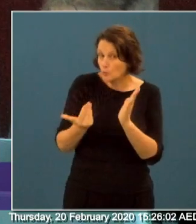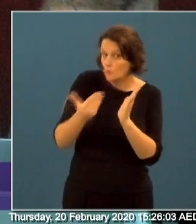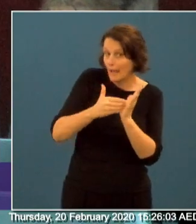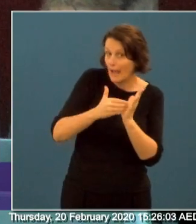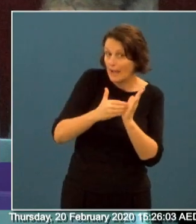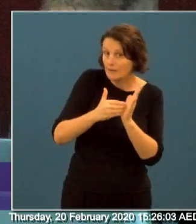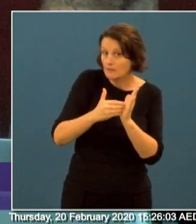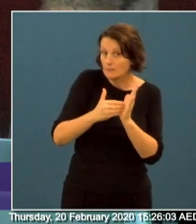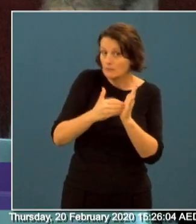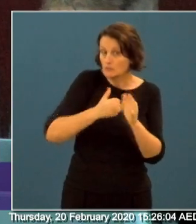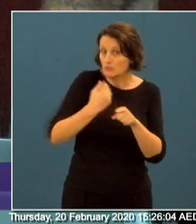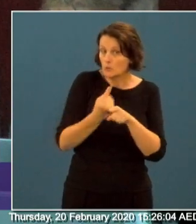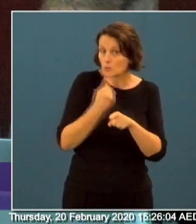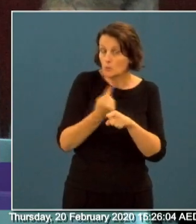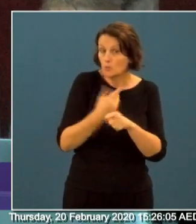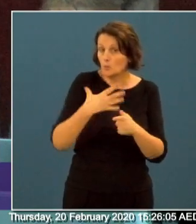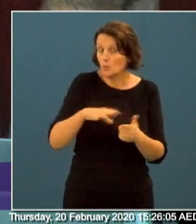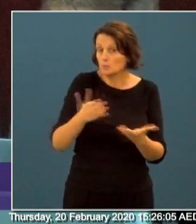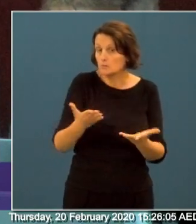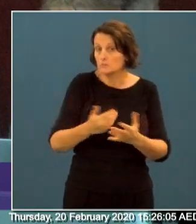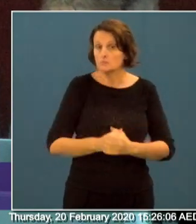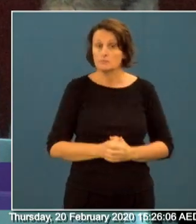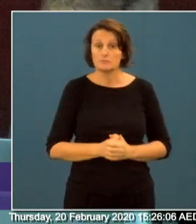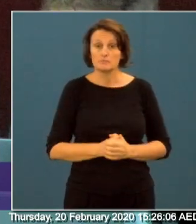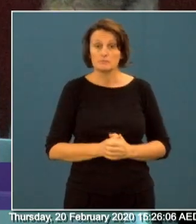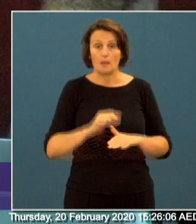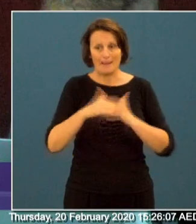to the concept of accountability?